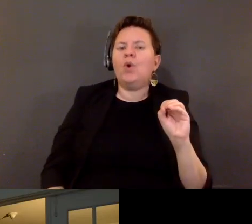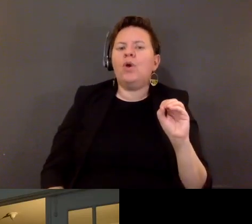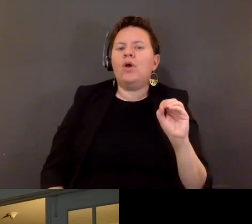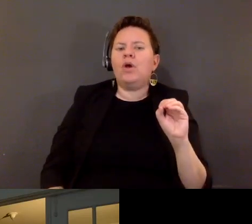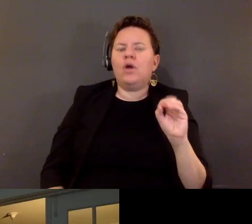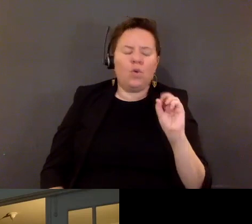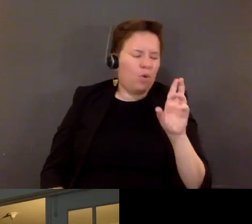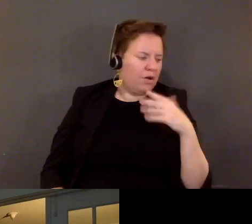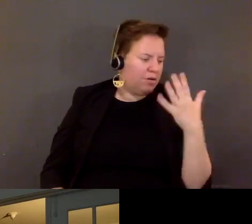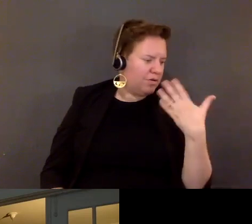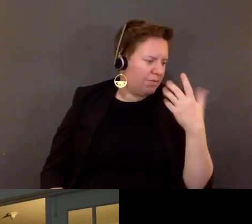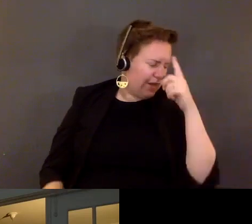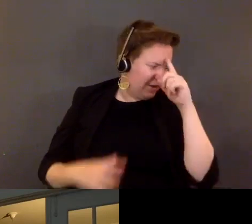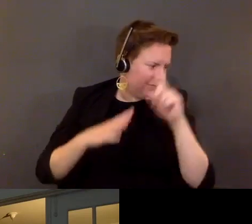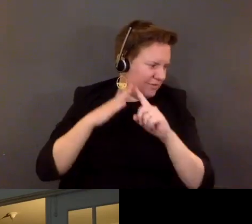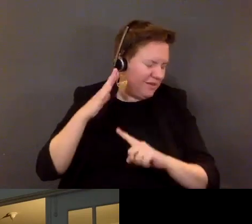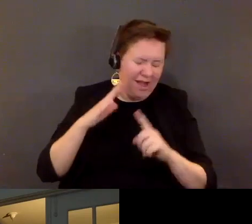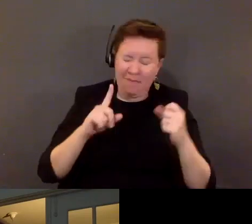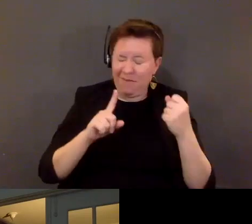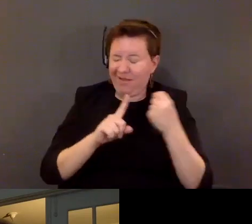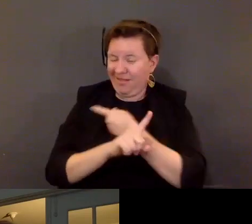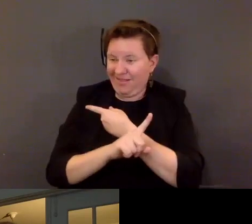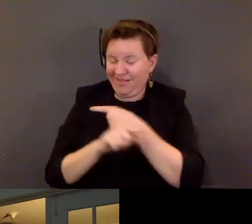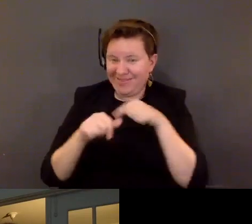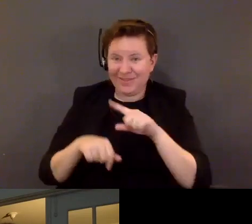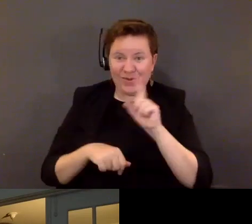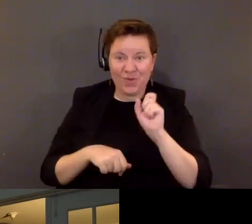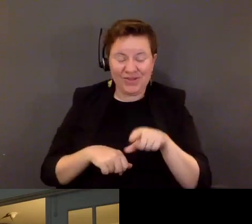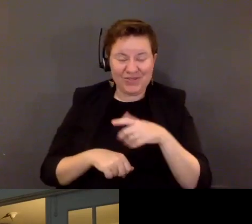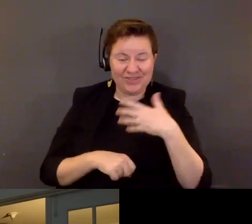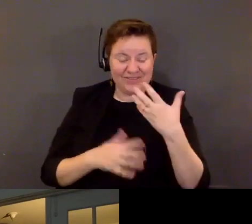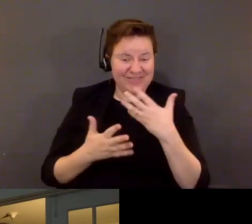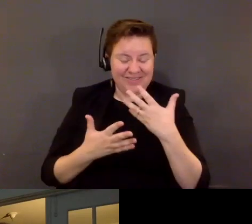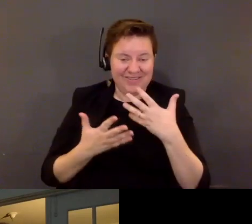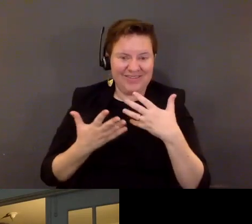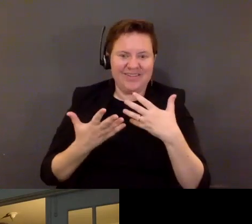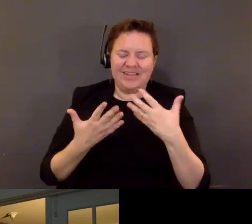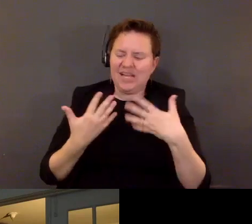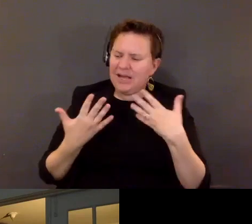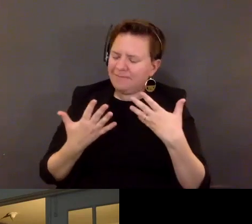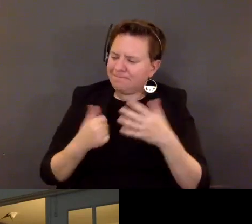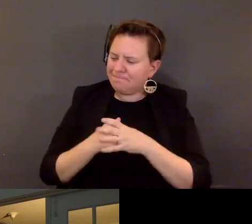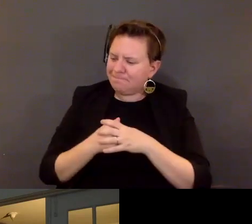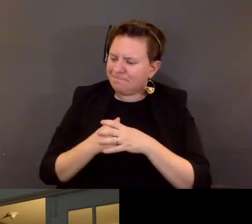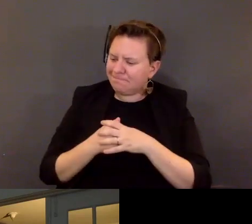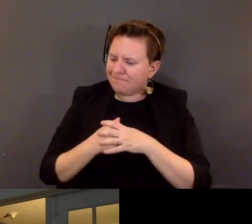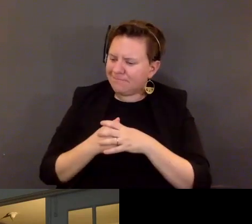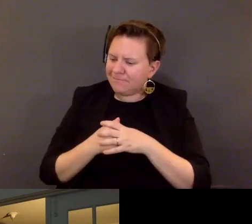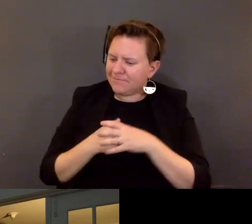oh my god you've completely thrown me tim rowley um and uh for photographer billy howard